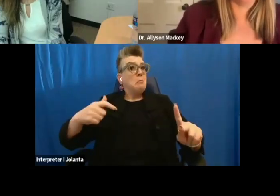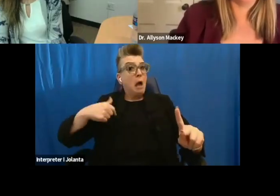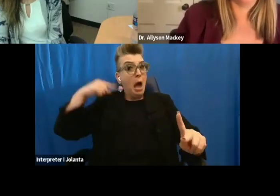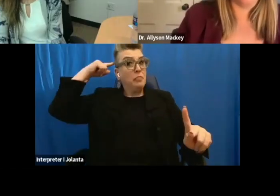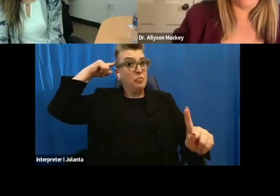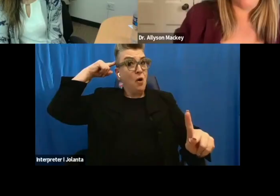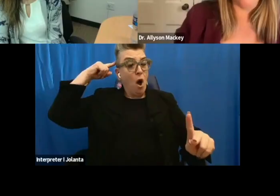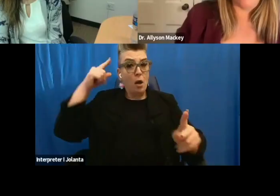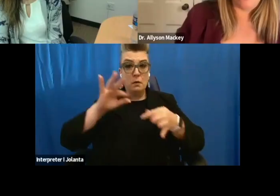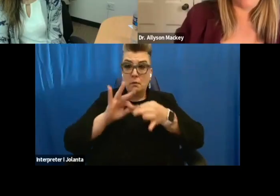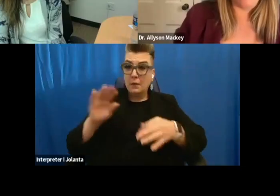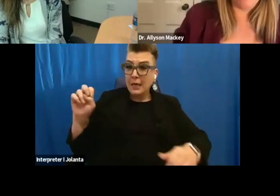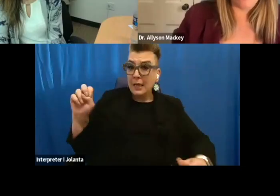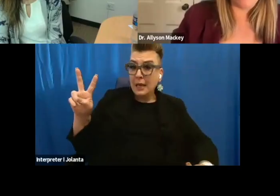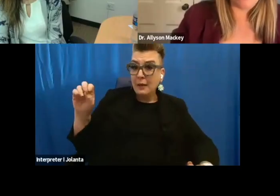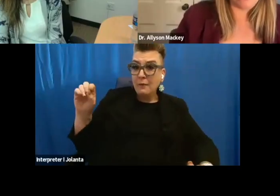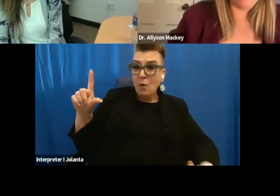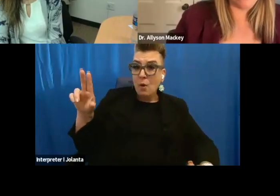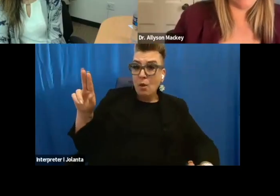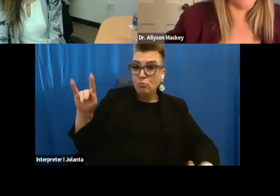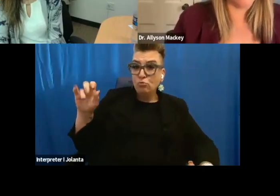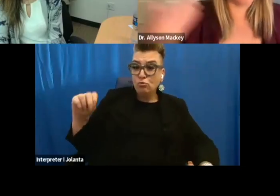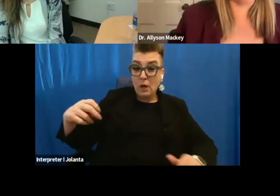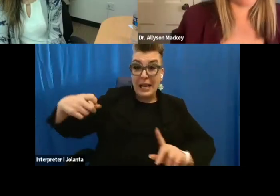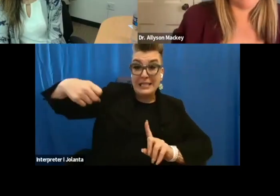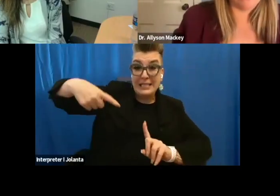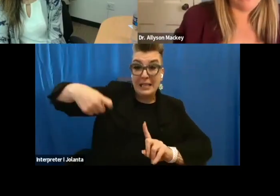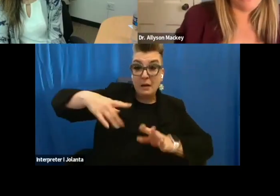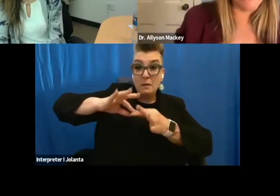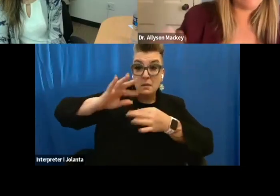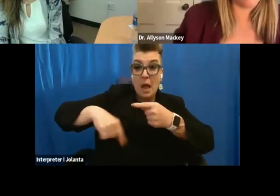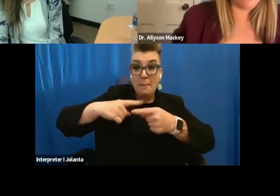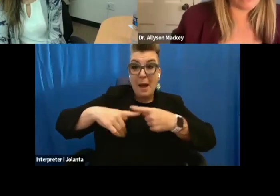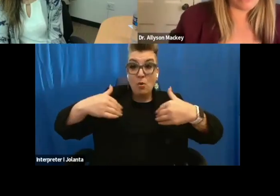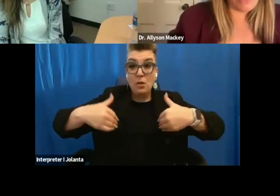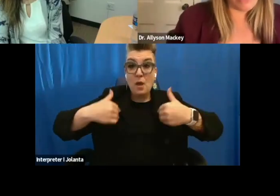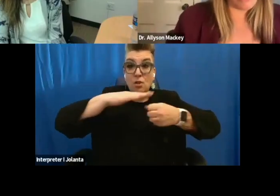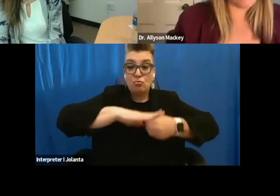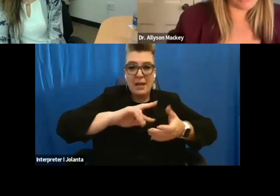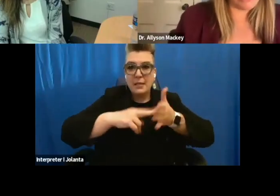um signals around early life stress would signal grow up fast we don't have the luxury of a long